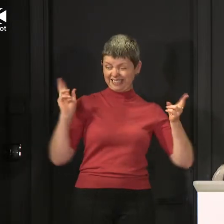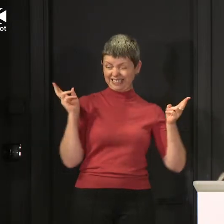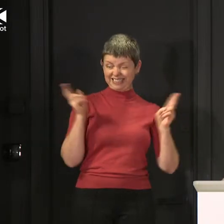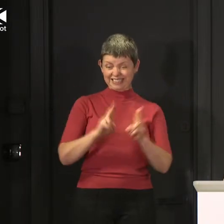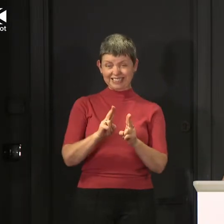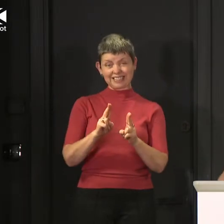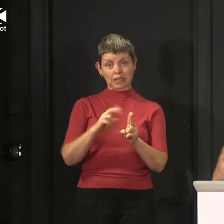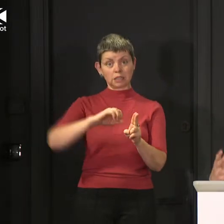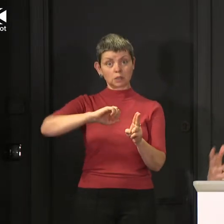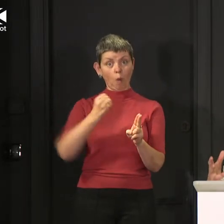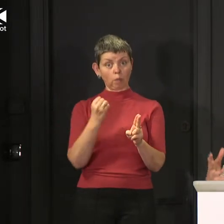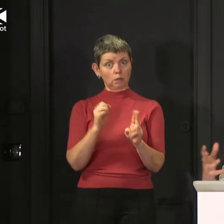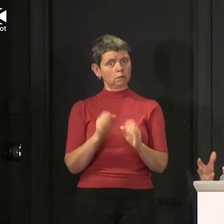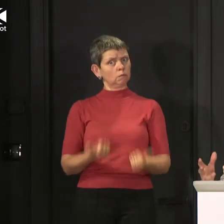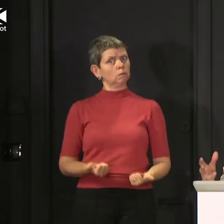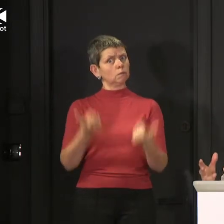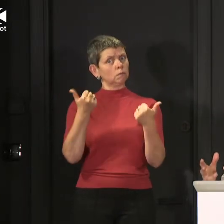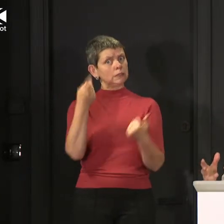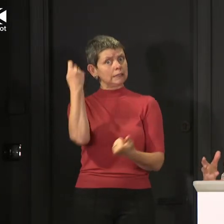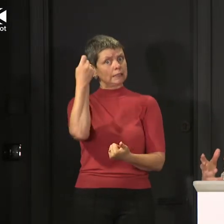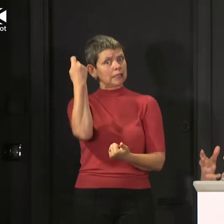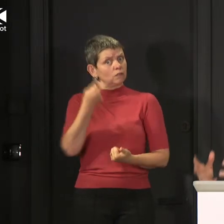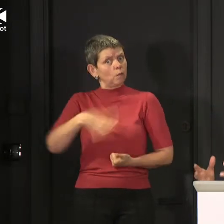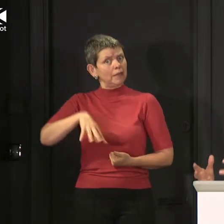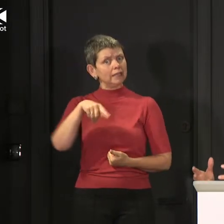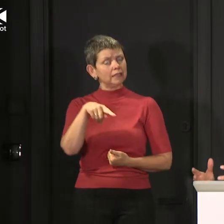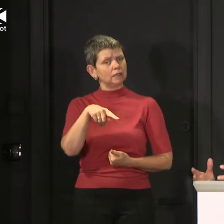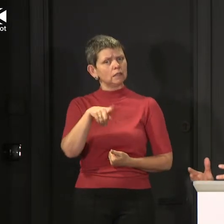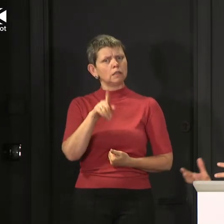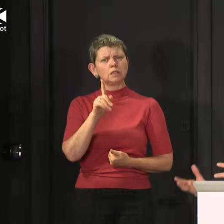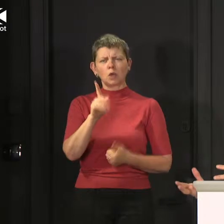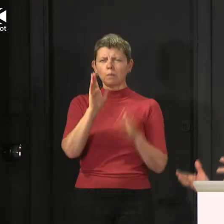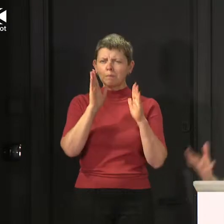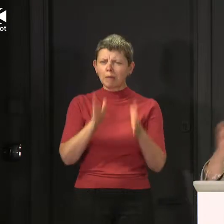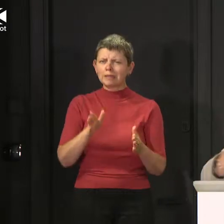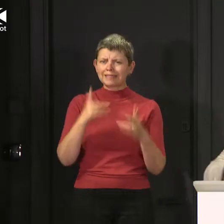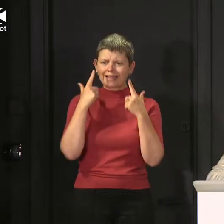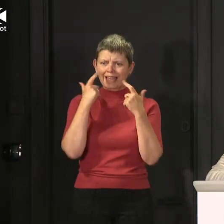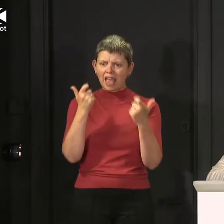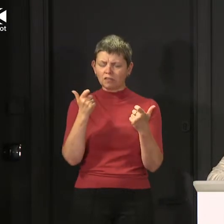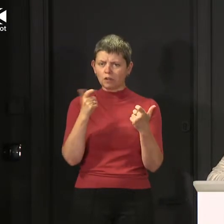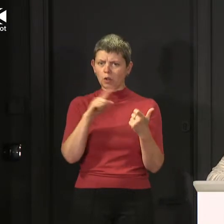So we have to be very thoughtful about decisions we take that could lead to the virus coming